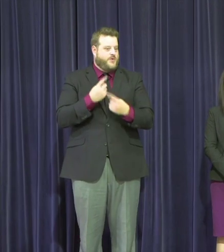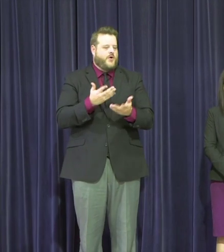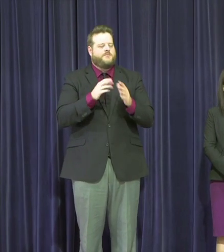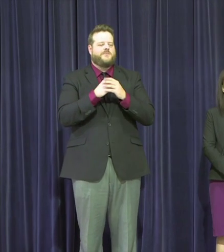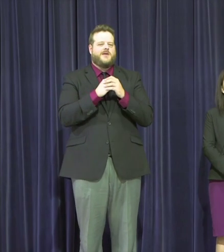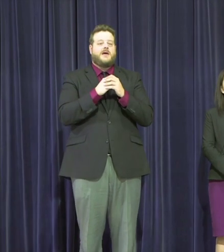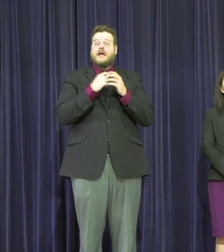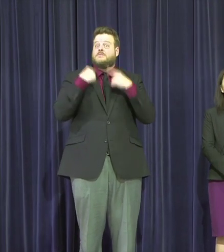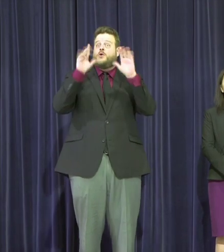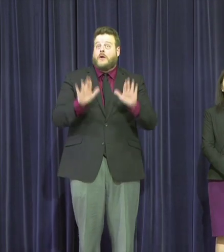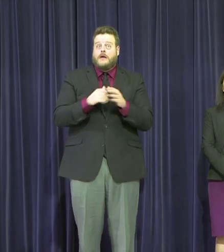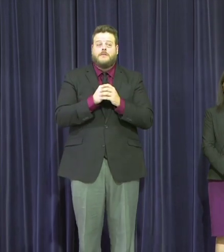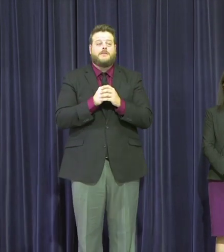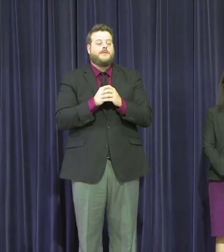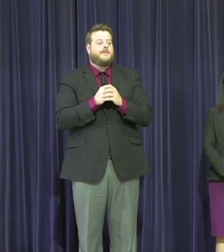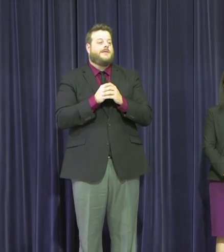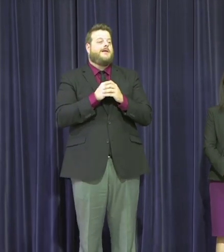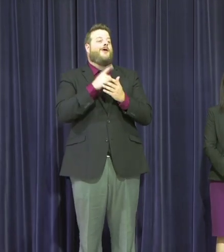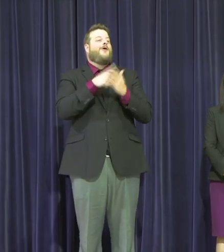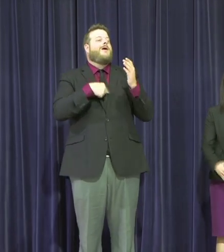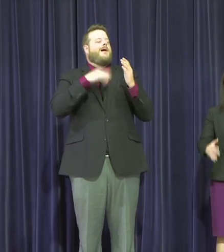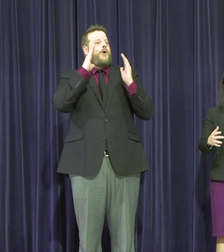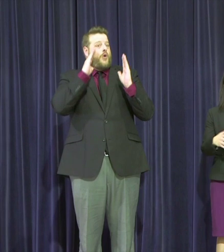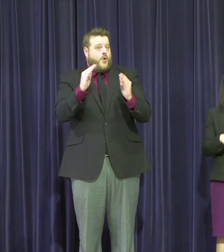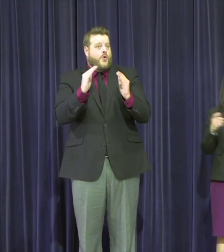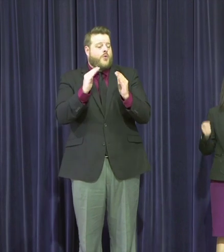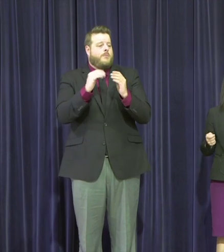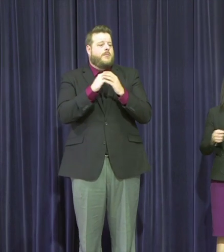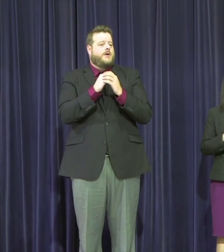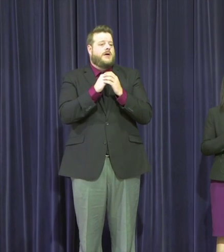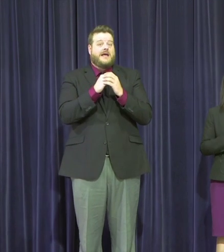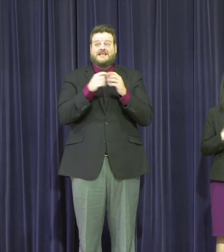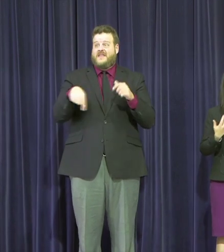What I hope to do in this beginning time is a lot of this.